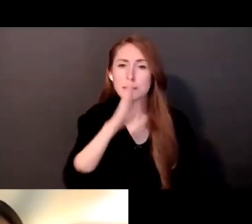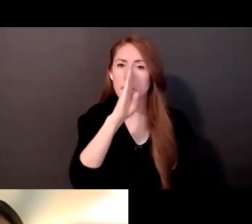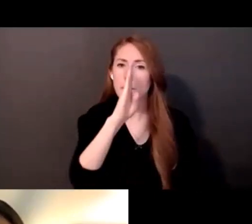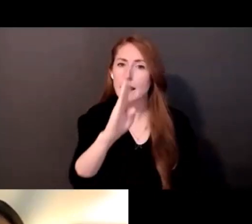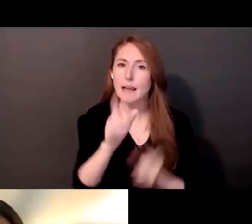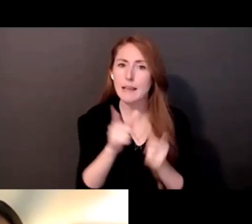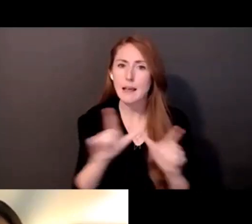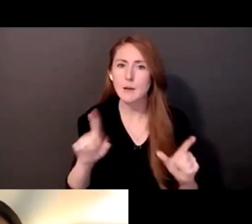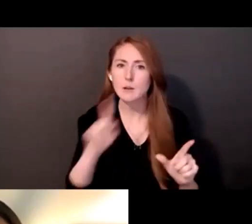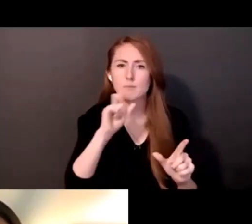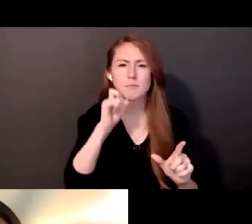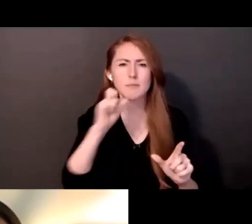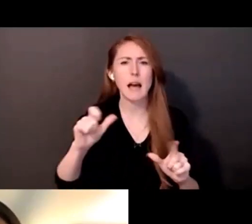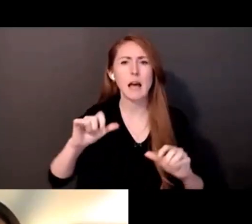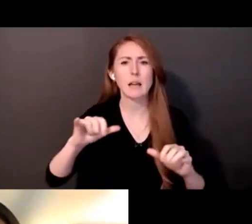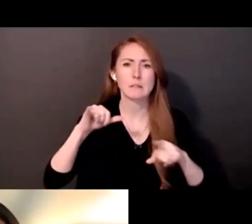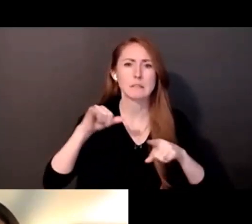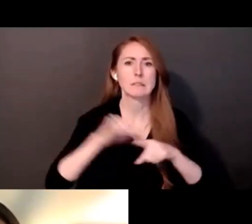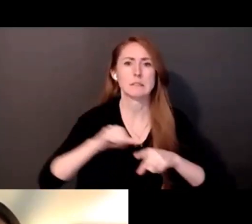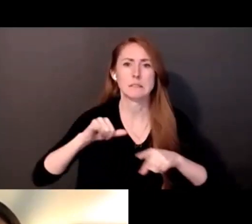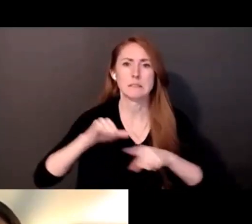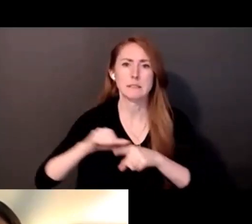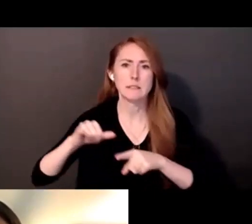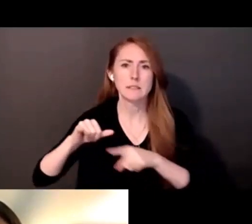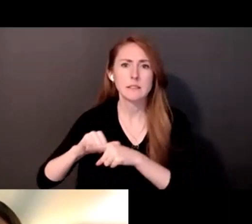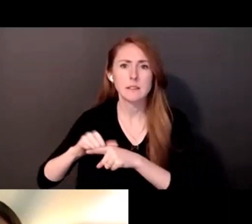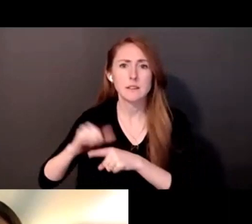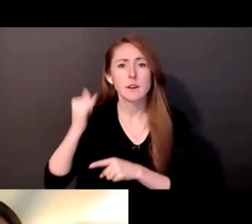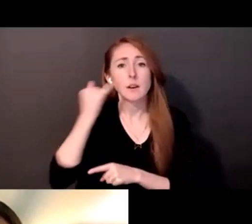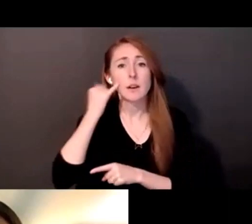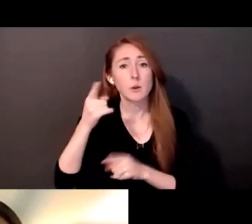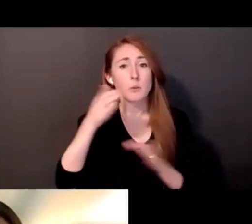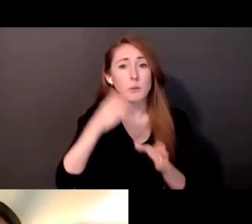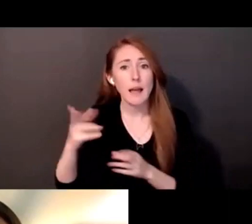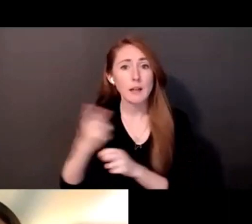Or if you were going very clinical with your language, have a disclaimer saying, you know,